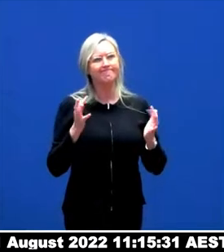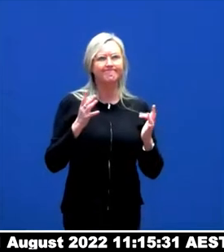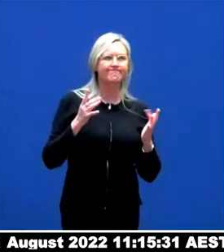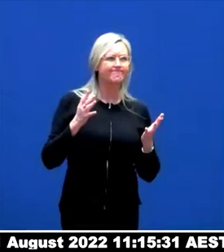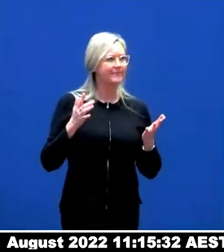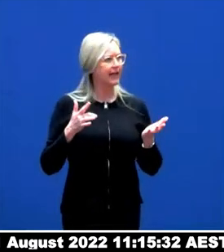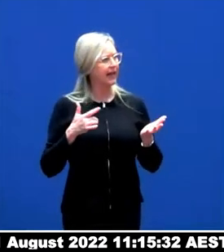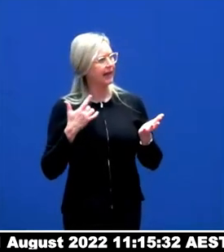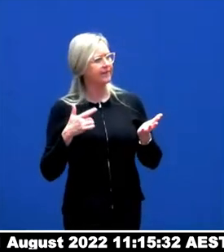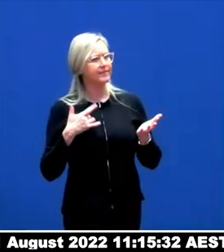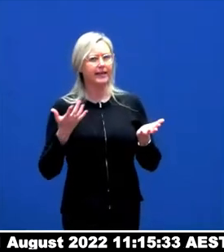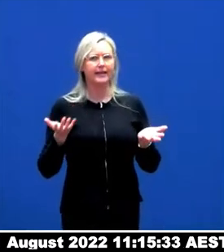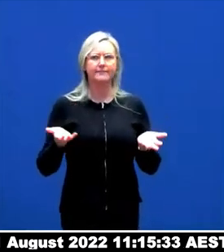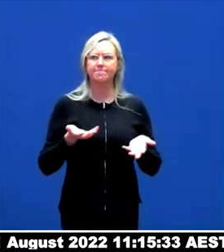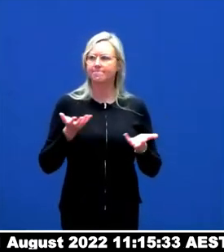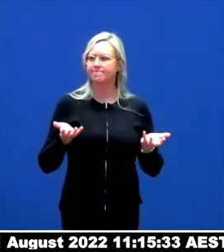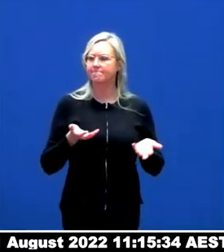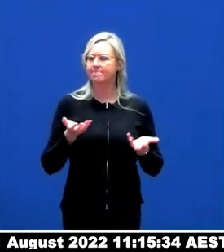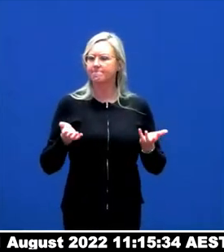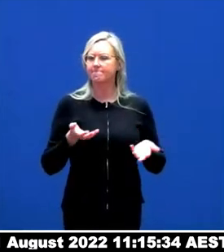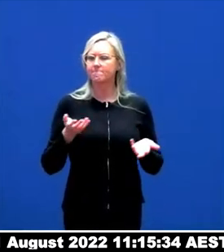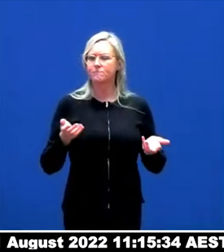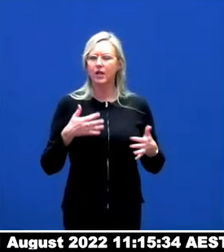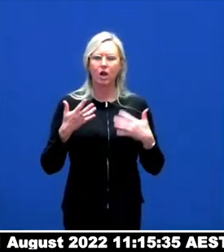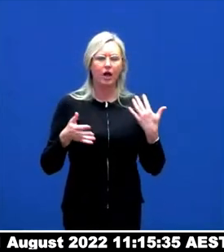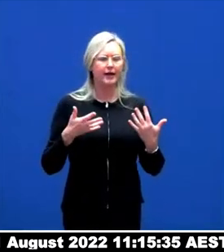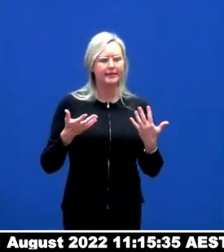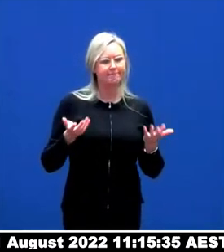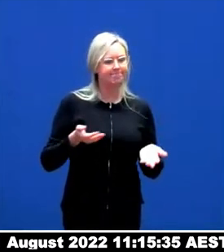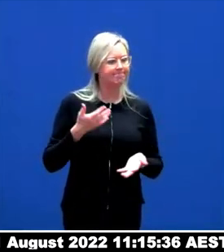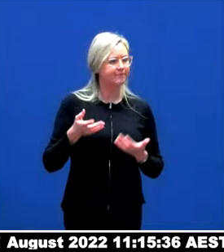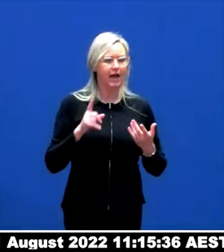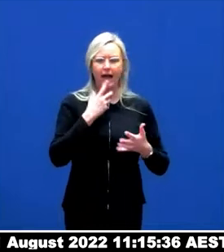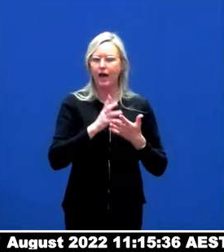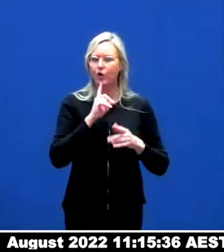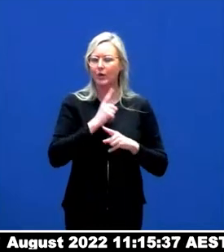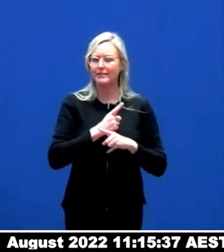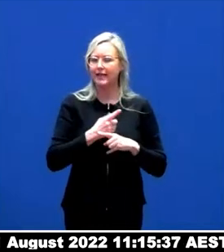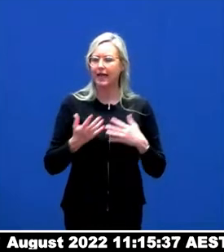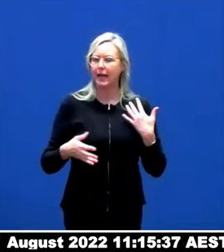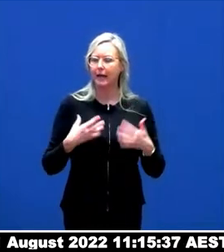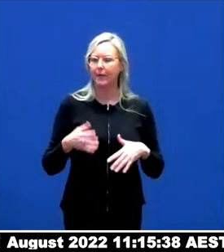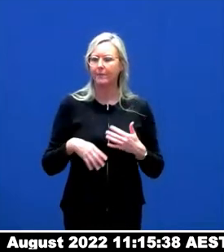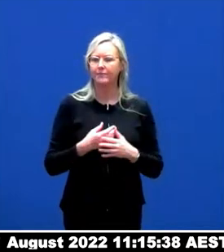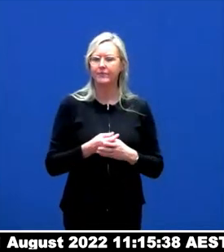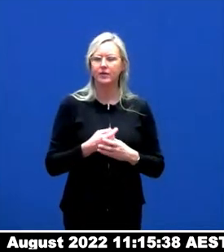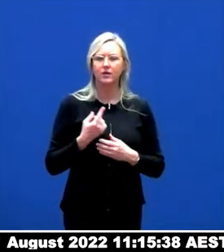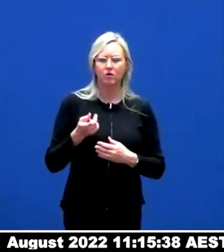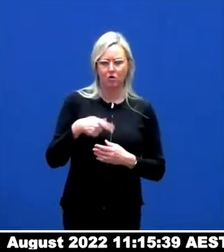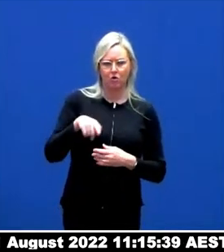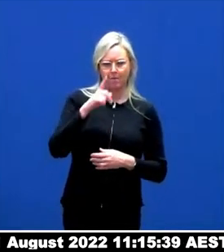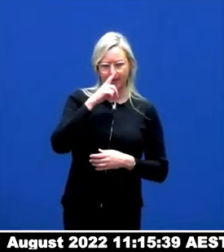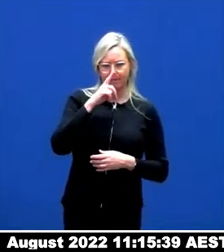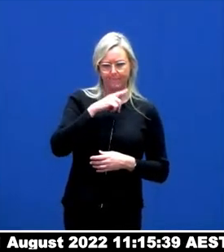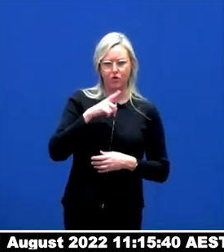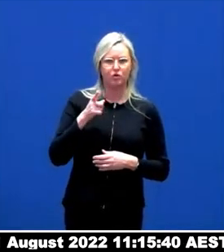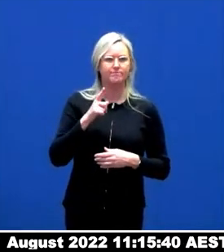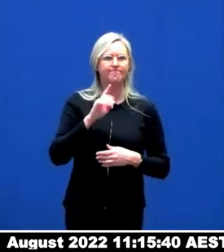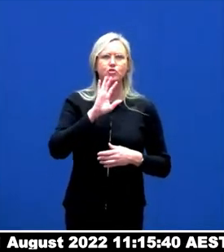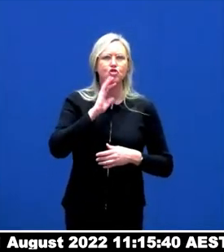of - the - let's say the people who have less money as well as